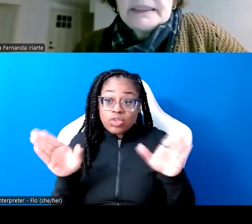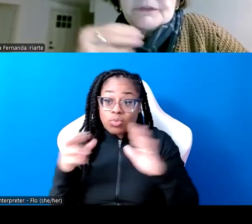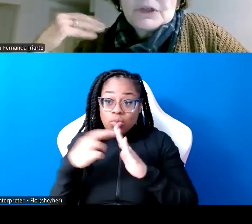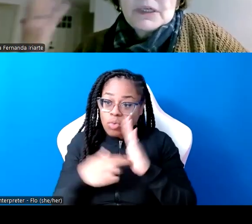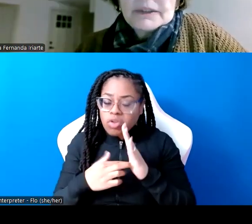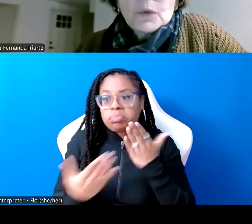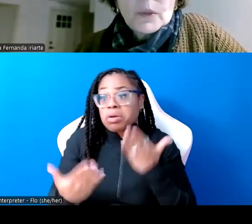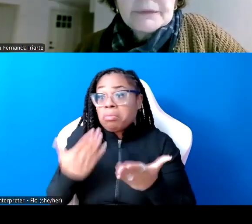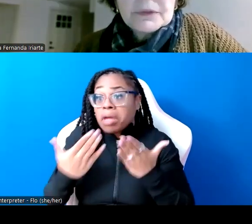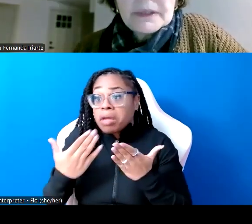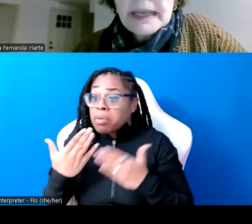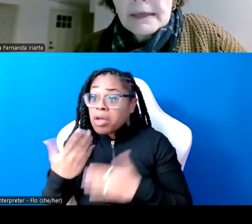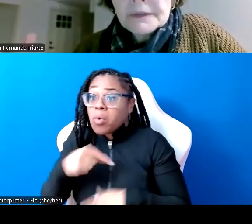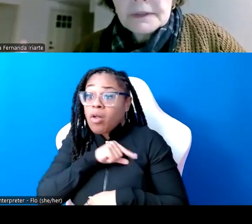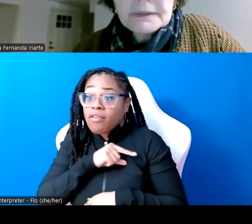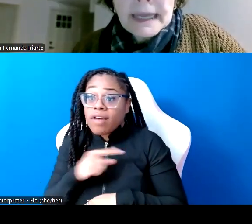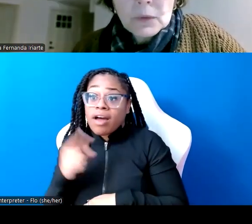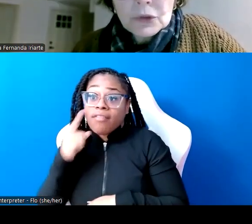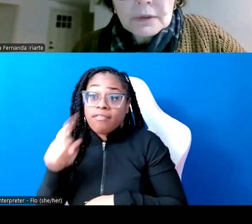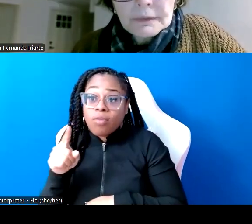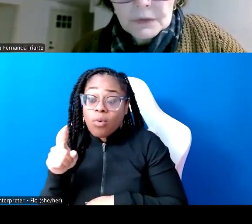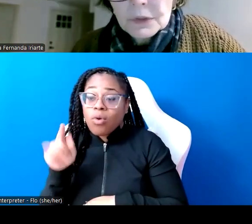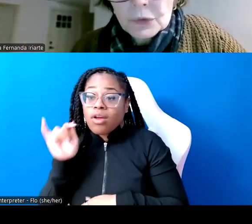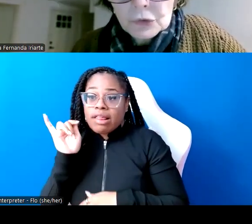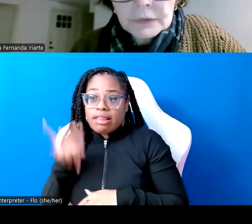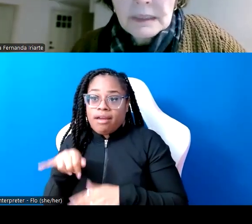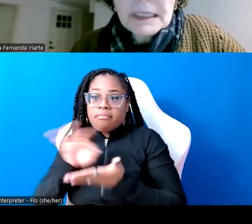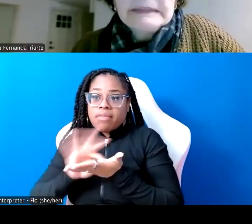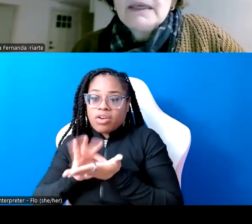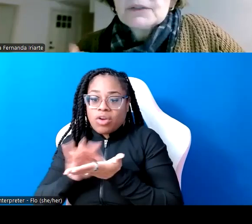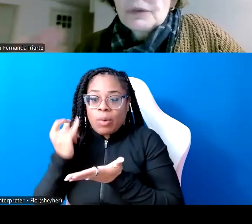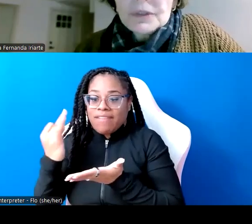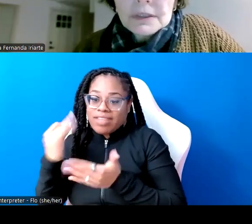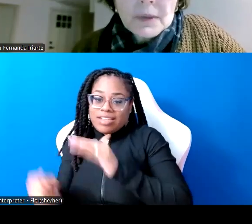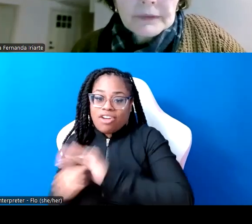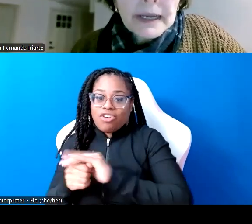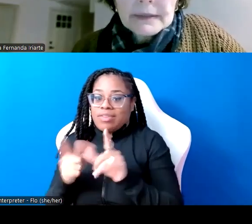if they're on a waiver that has this language of institutional deeming. So the DD waiver has